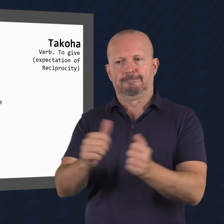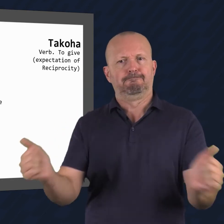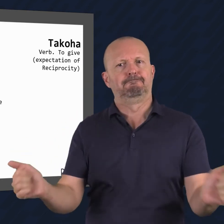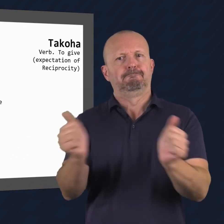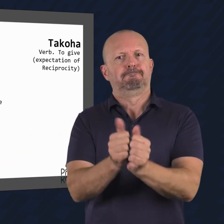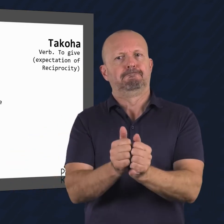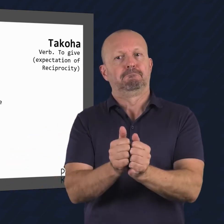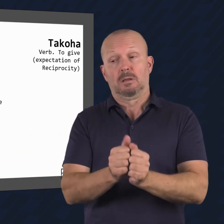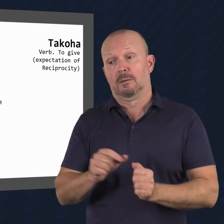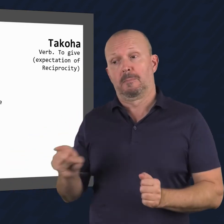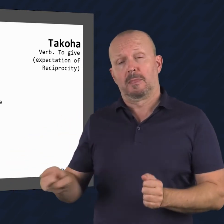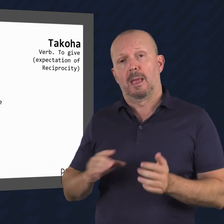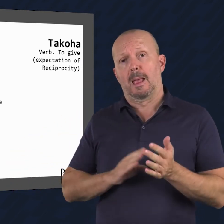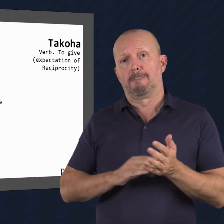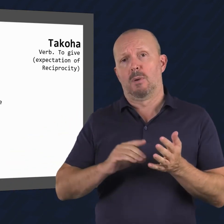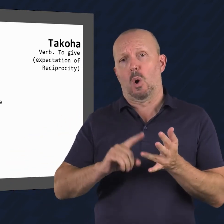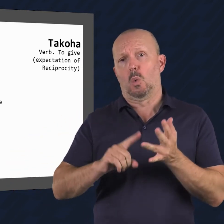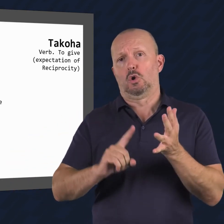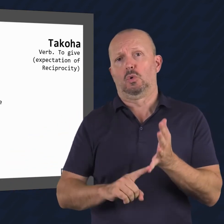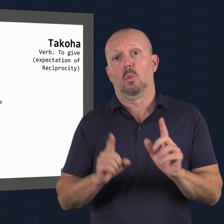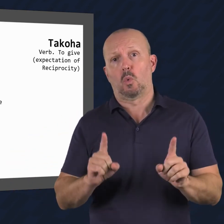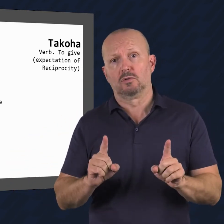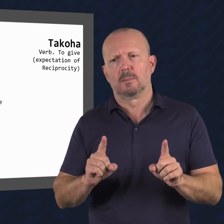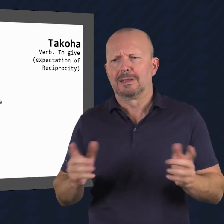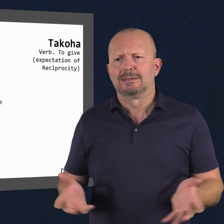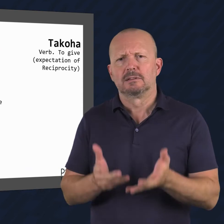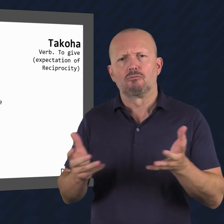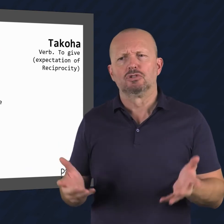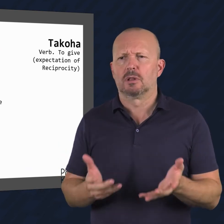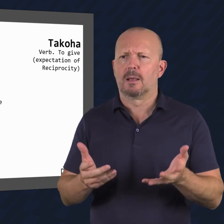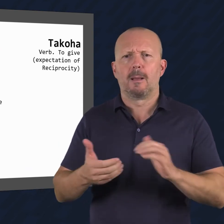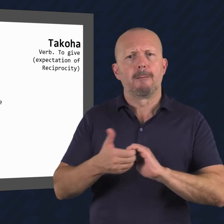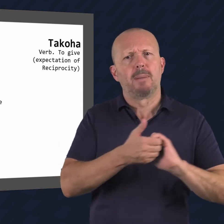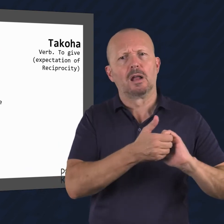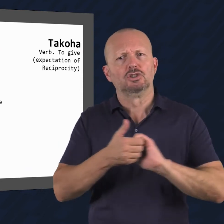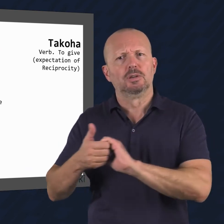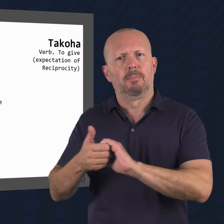What's unique about this MOU is that it fosters a partnership approach to working with our community.